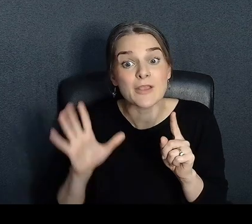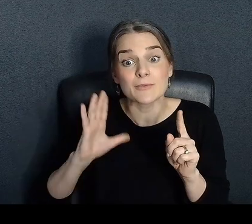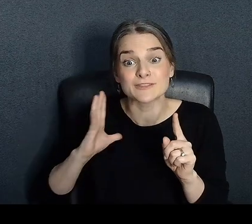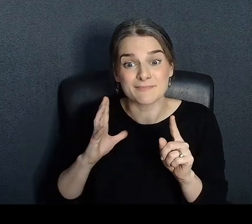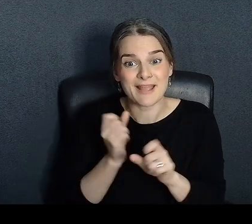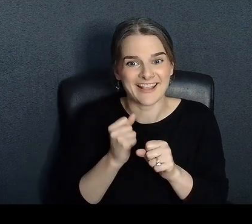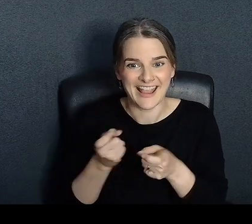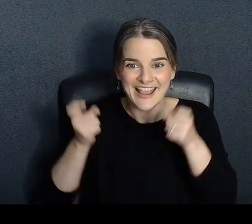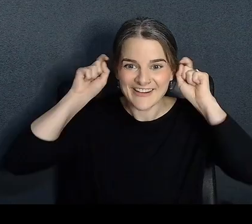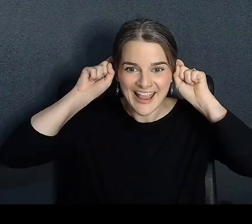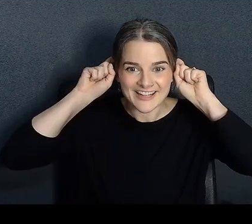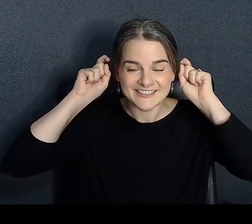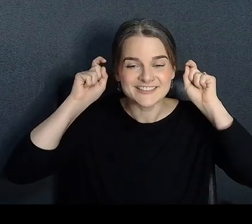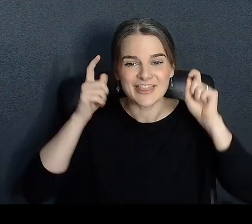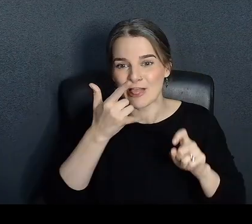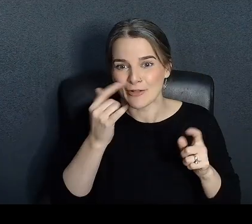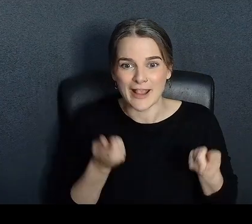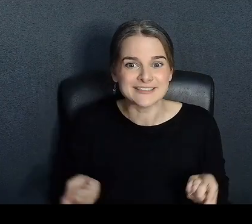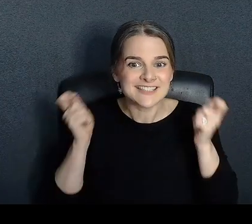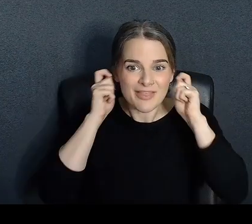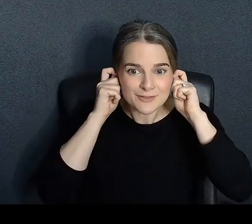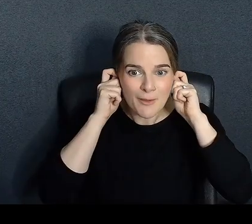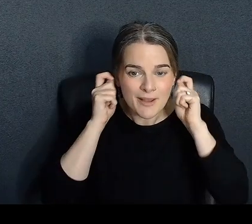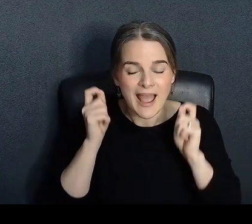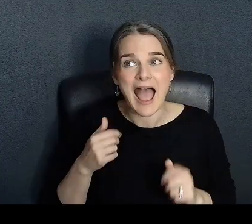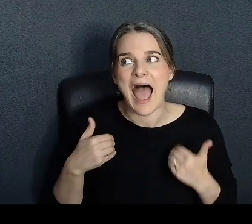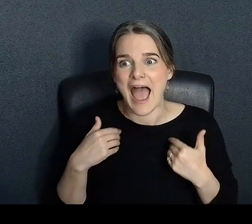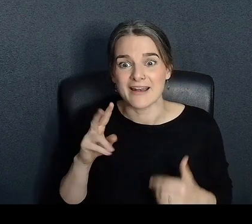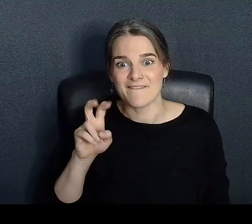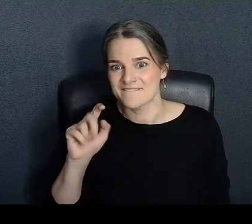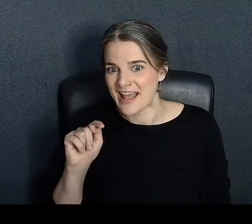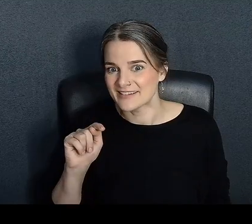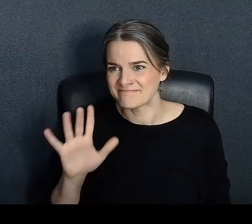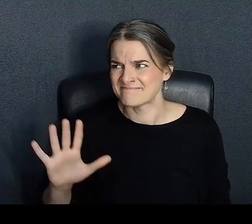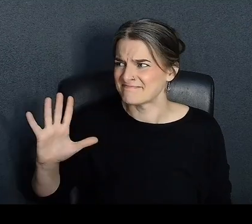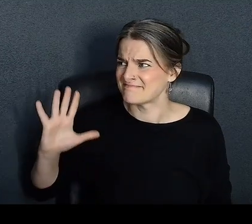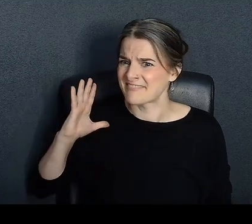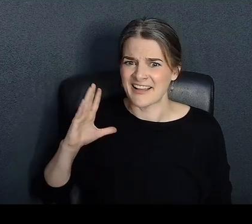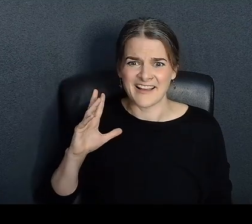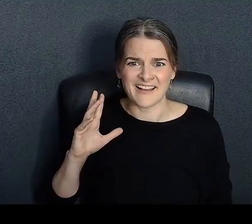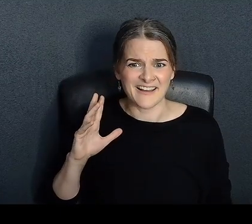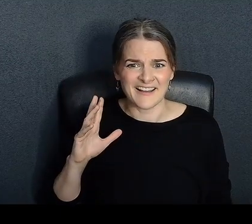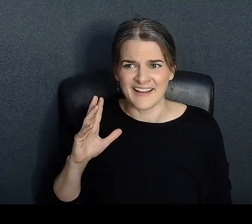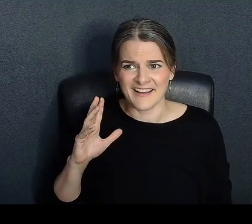So I had a vet one time in the veterans hospital back in 2002,